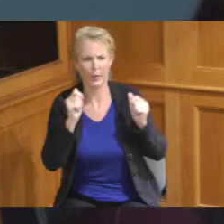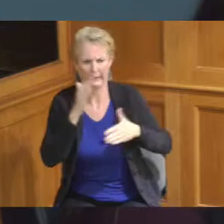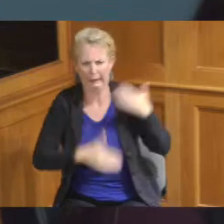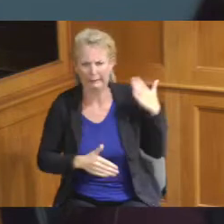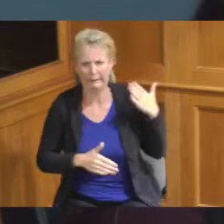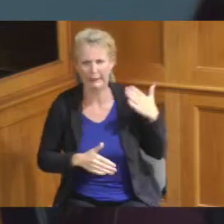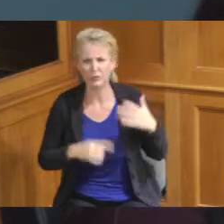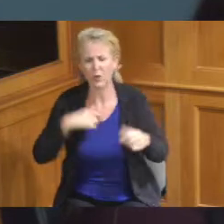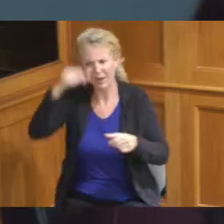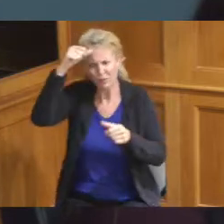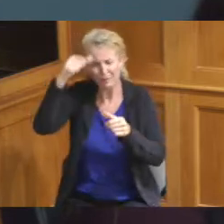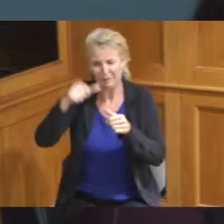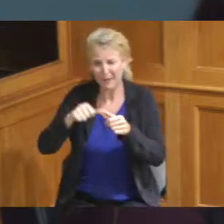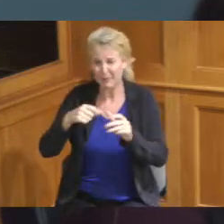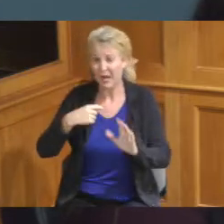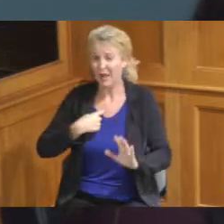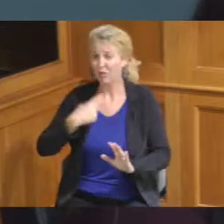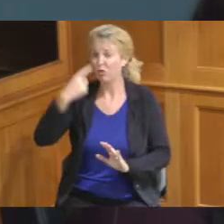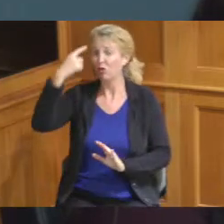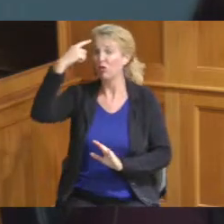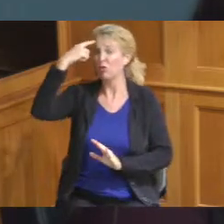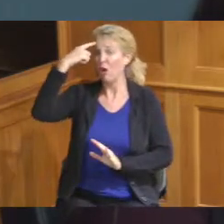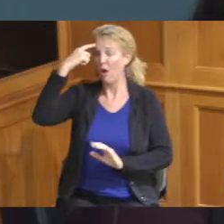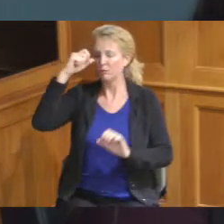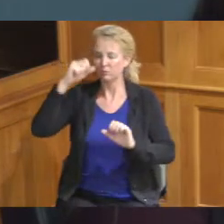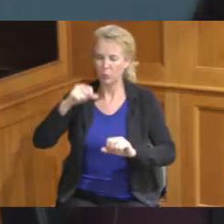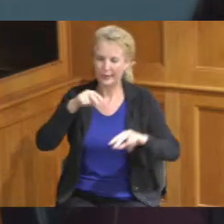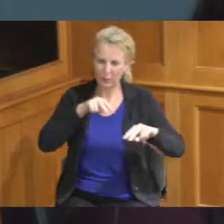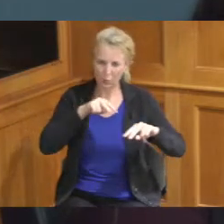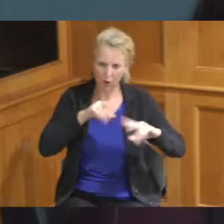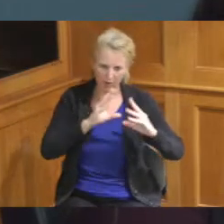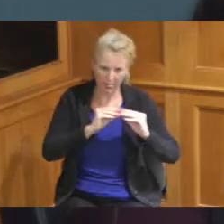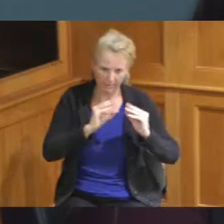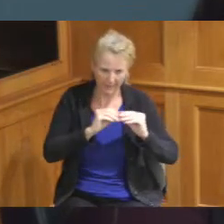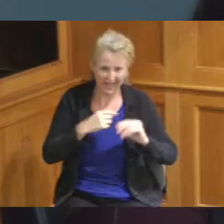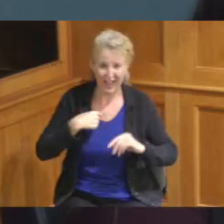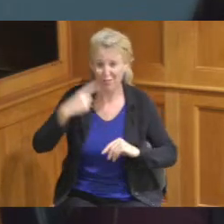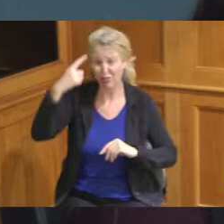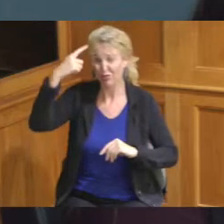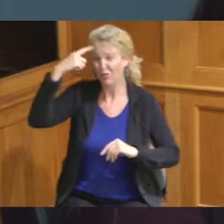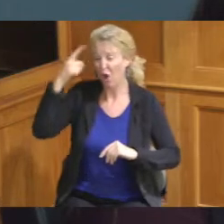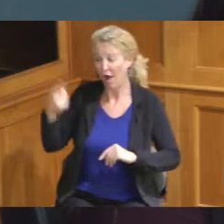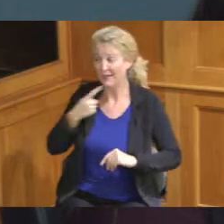and I thought we can look at the recording but I thought he said the 15th I may be wrong but